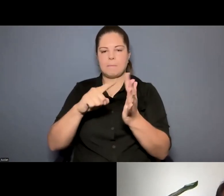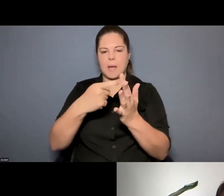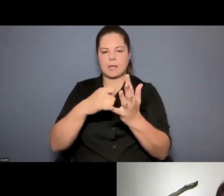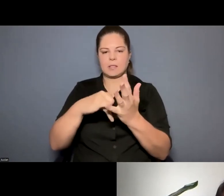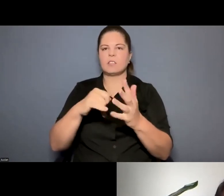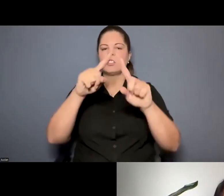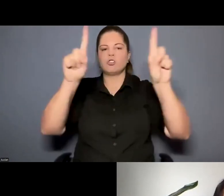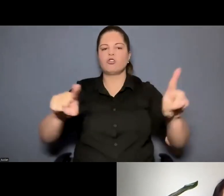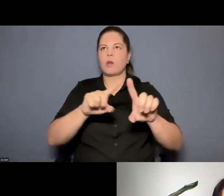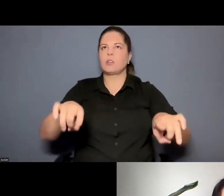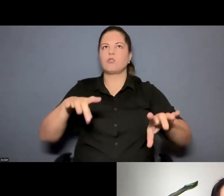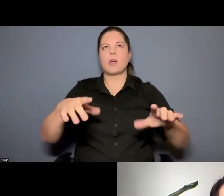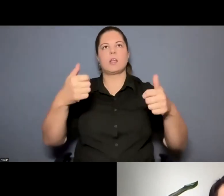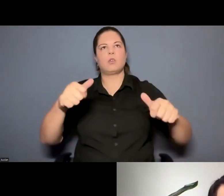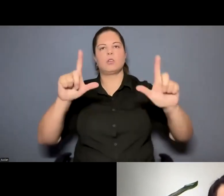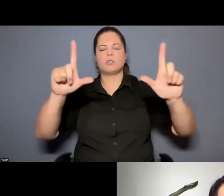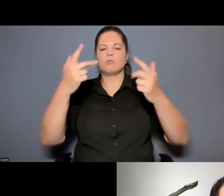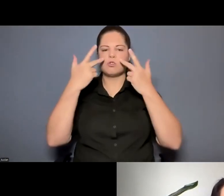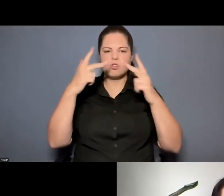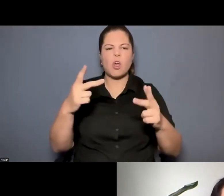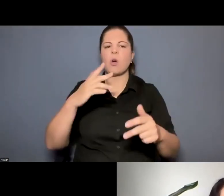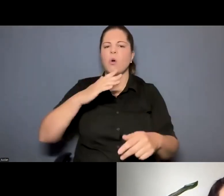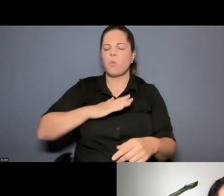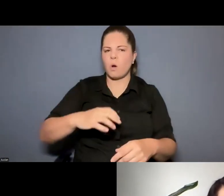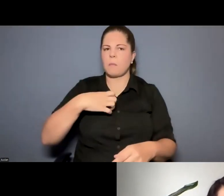around the underrepresentation of women and gender diverse practitioners across the screen industry,